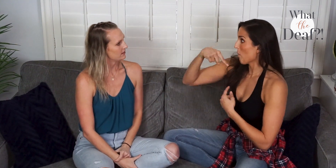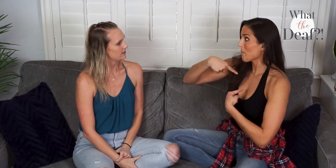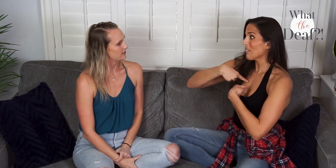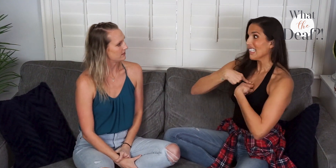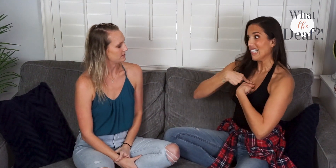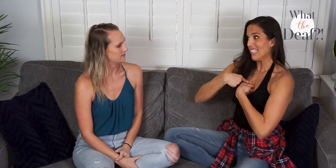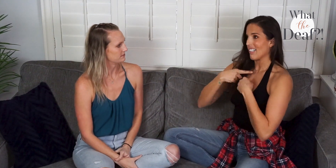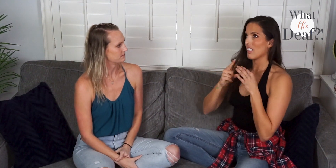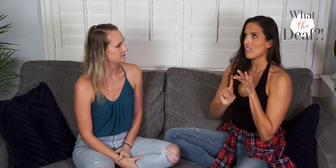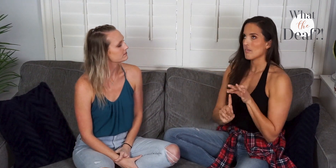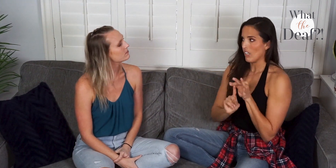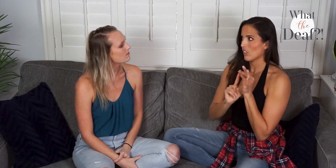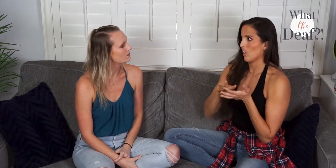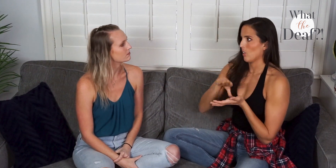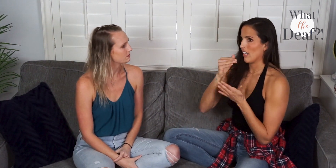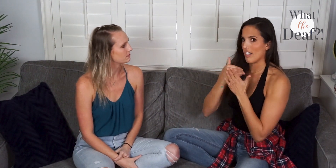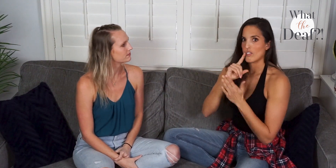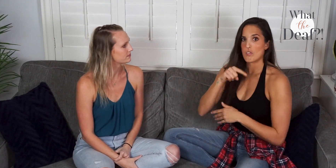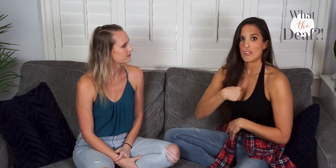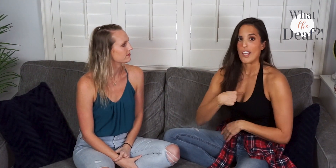that that were learning experiences for me.